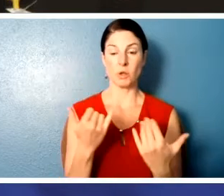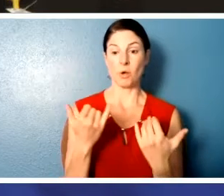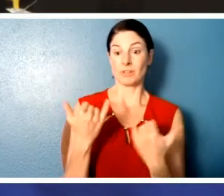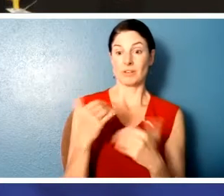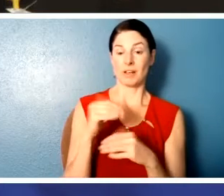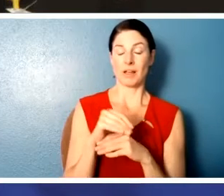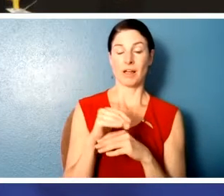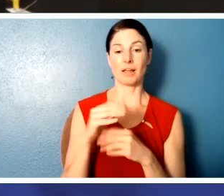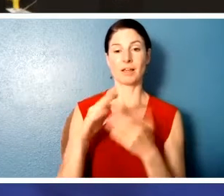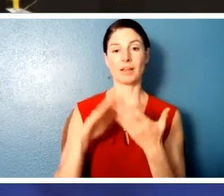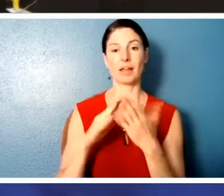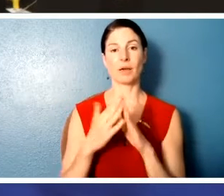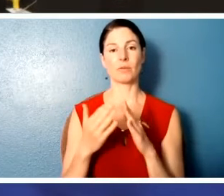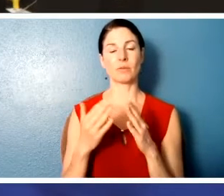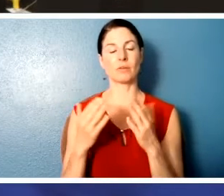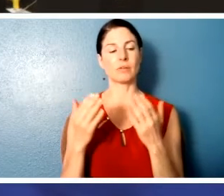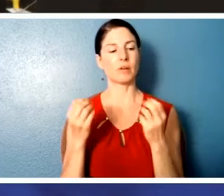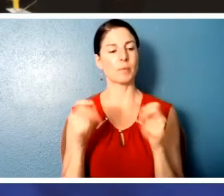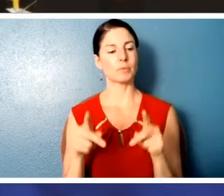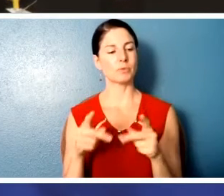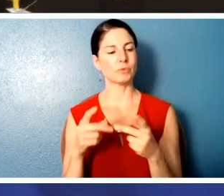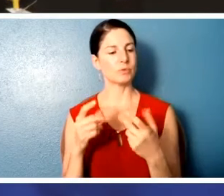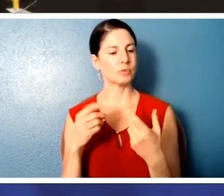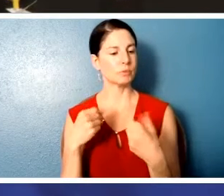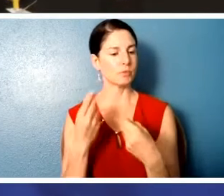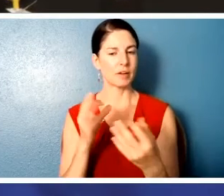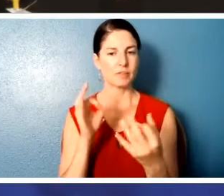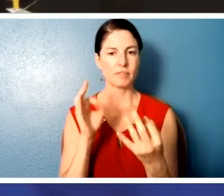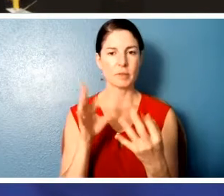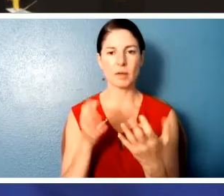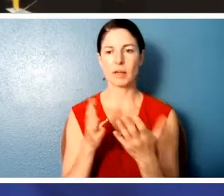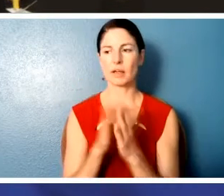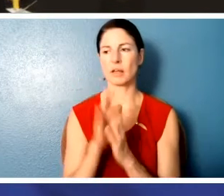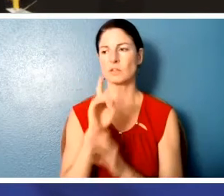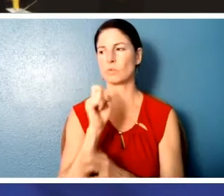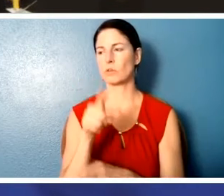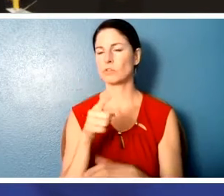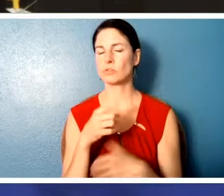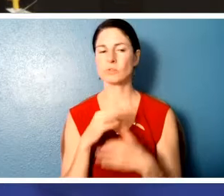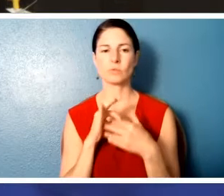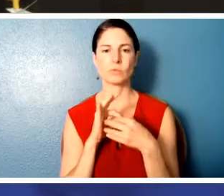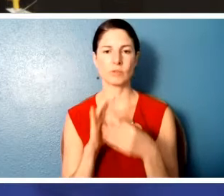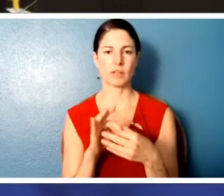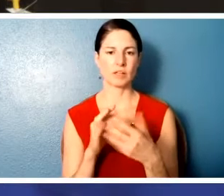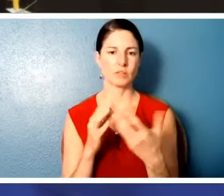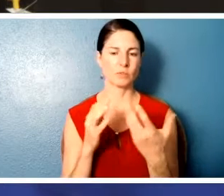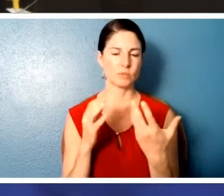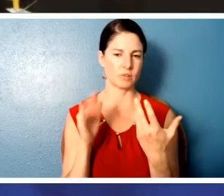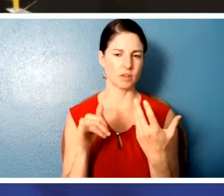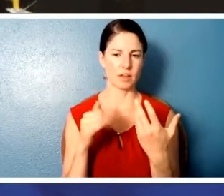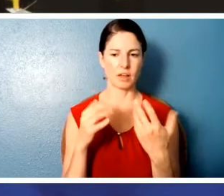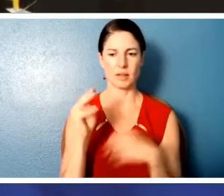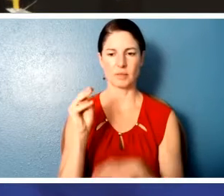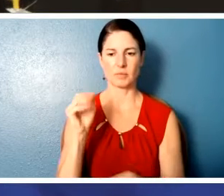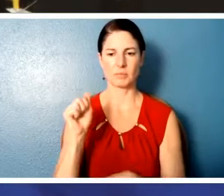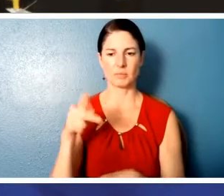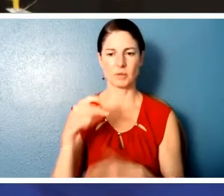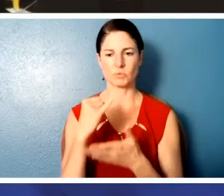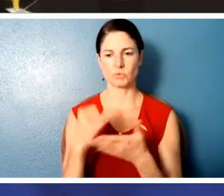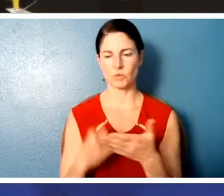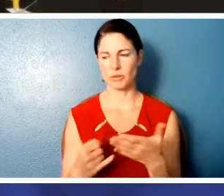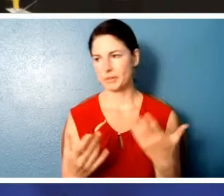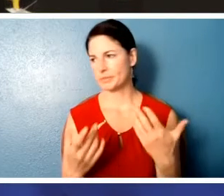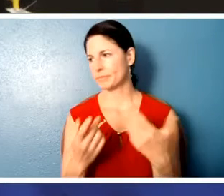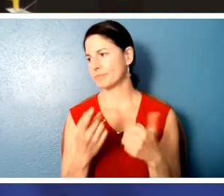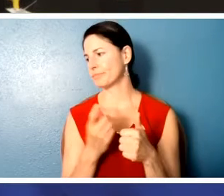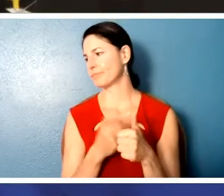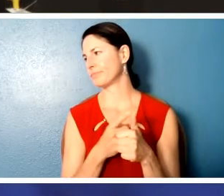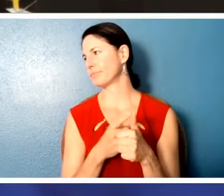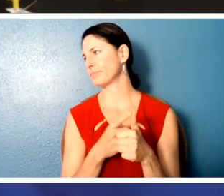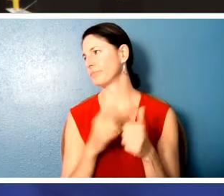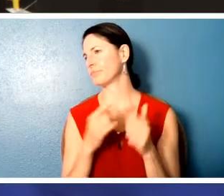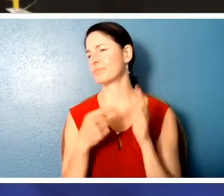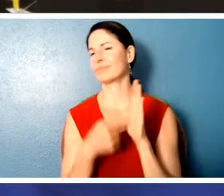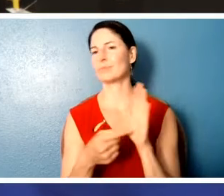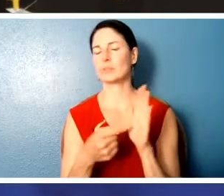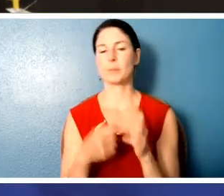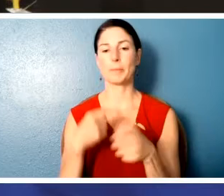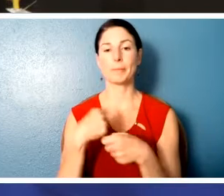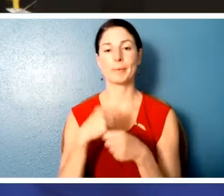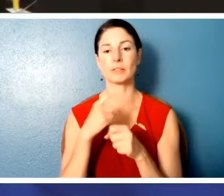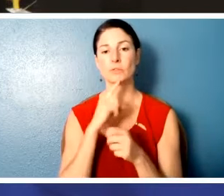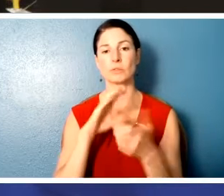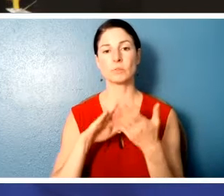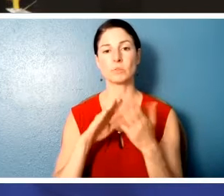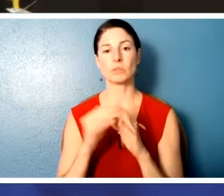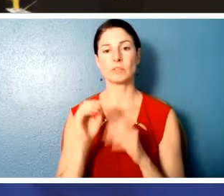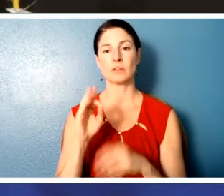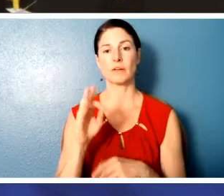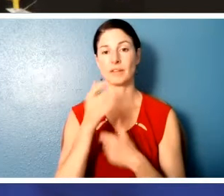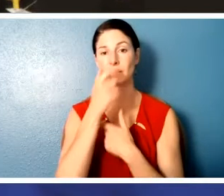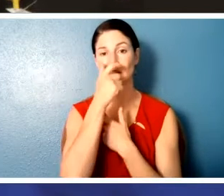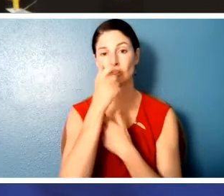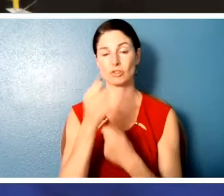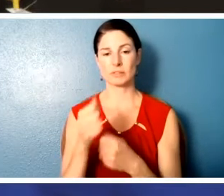SacGov: provide feedback about any concerns or considerations, they might have as it relates to everything from making sure communities of interest stay geographically intact and hope.